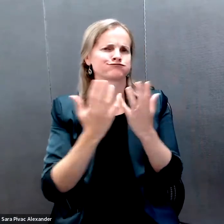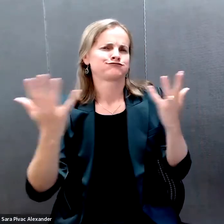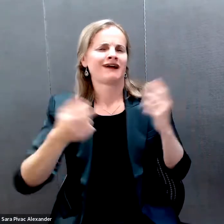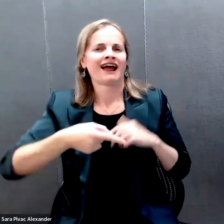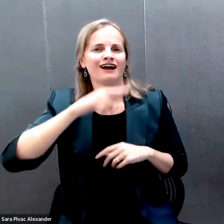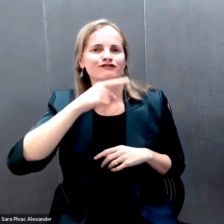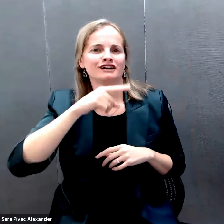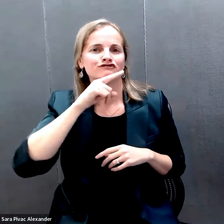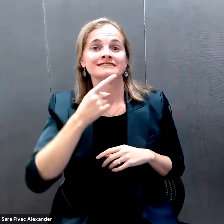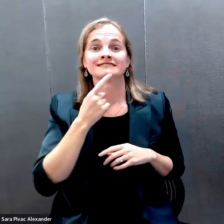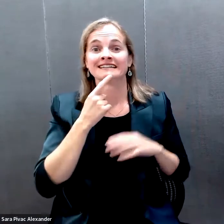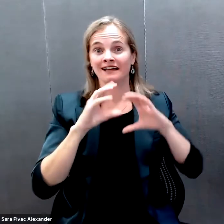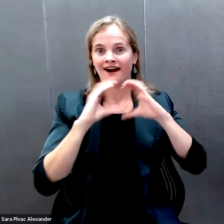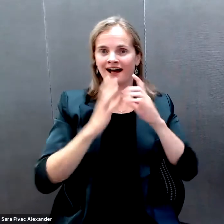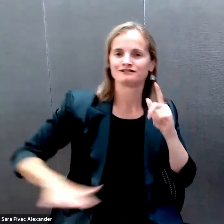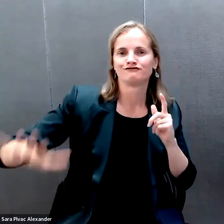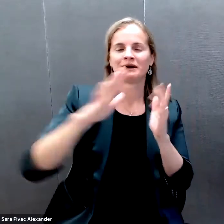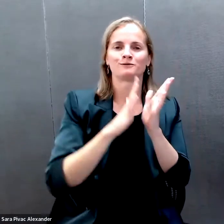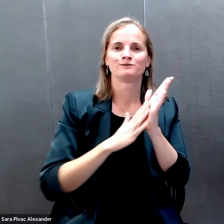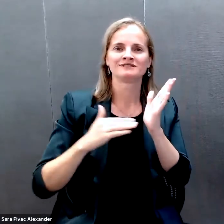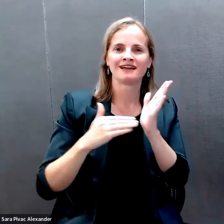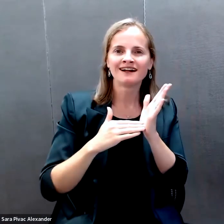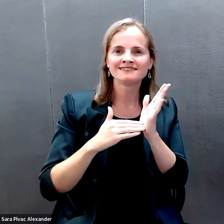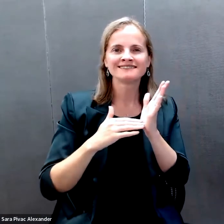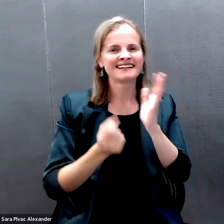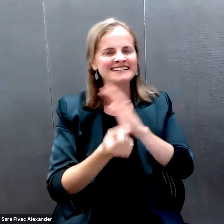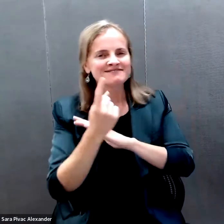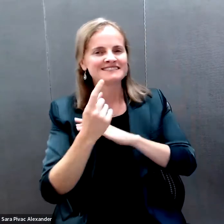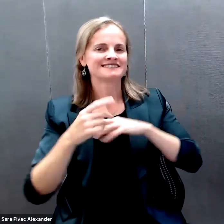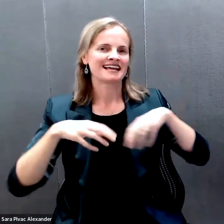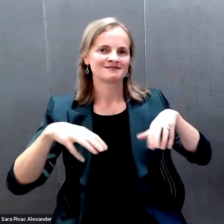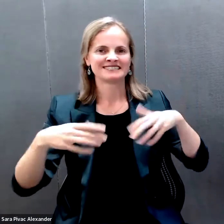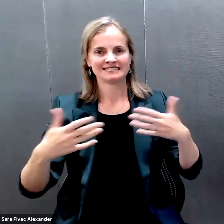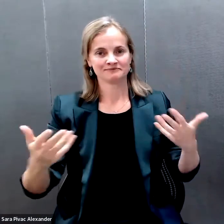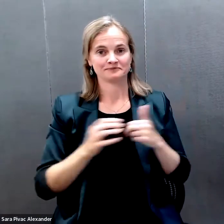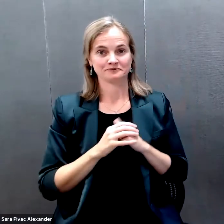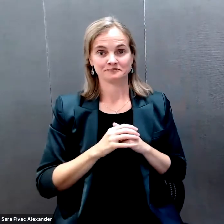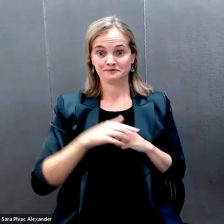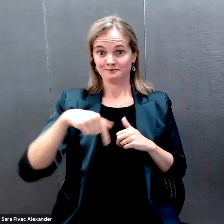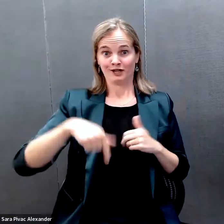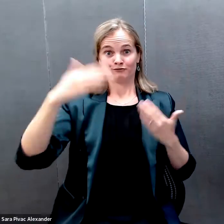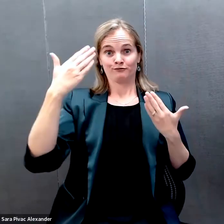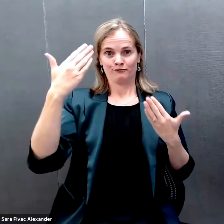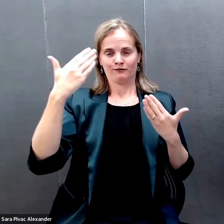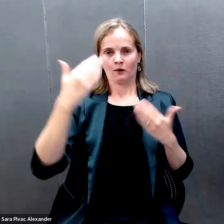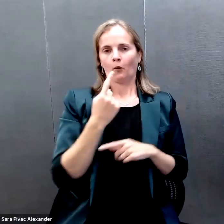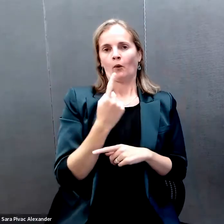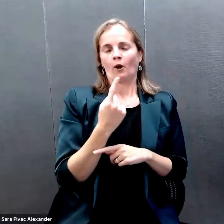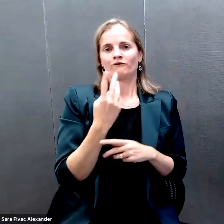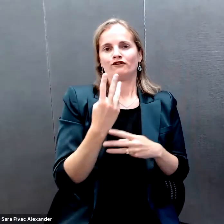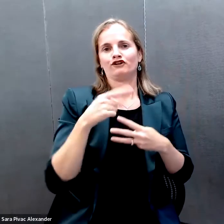So during this week we will see hundreds of taster classes and events and activities happening all over New Zealand